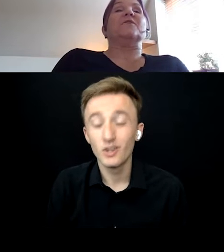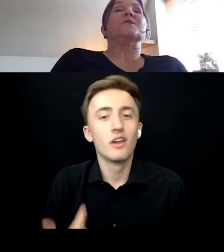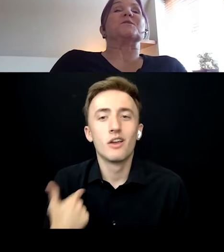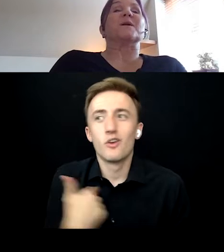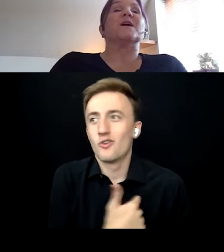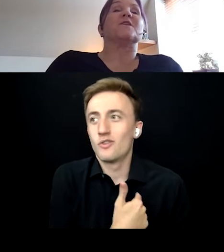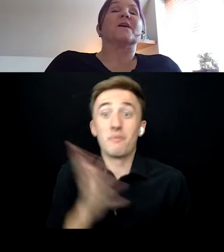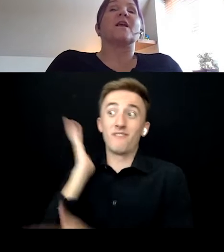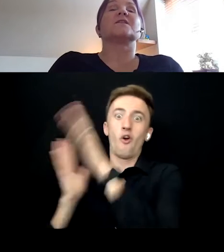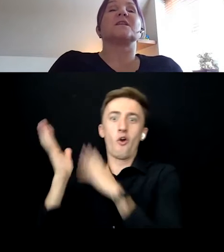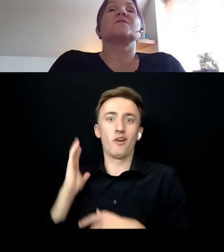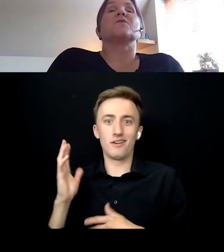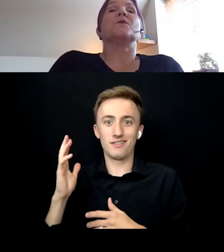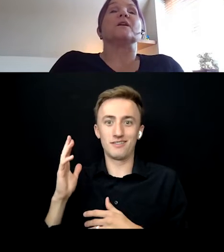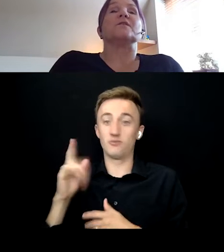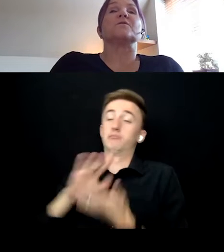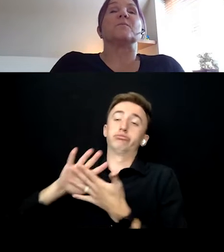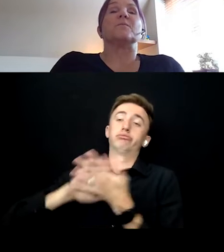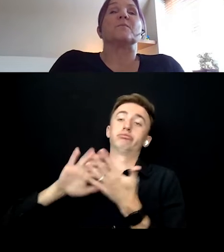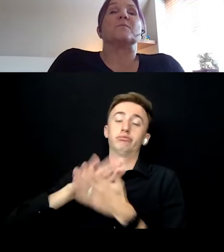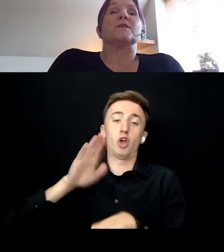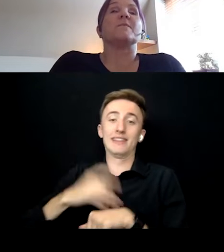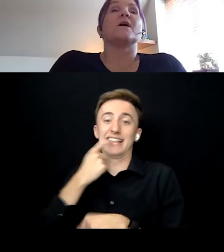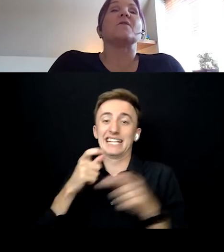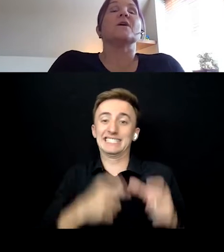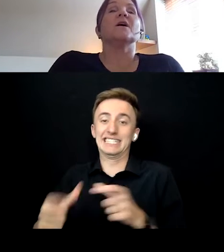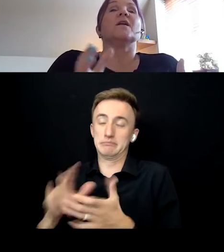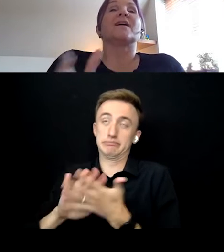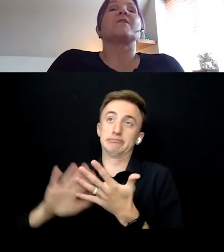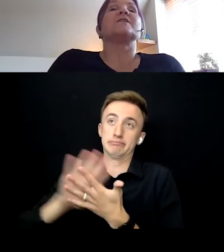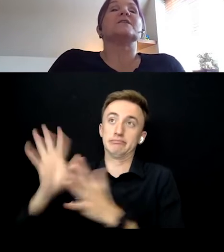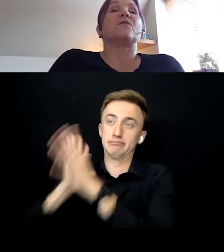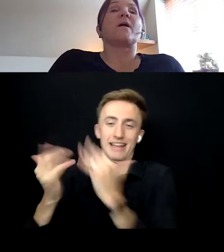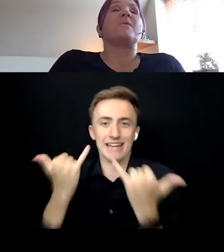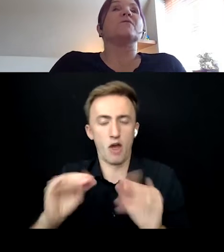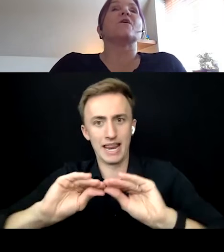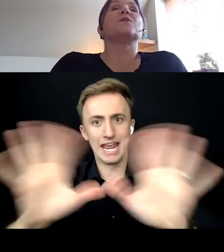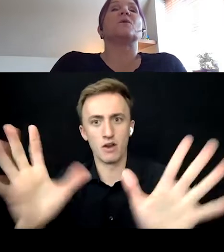noise that we heard on the disk recordings from a time ago. The clarity is fine, but the vocal